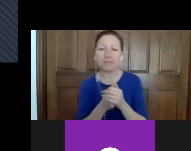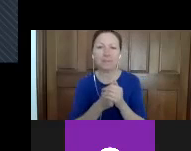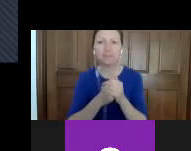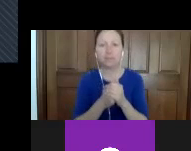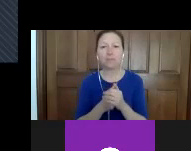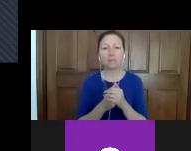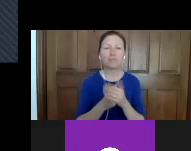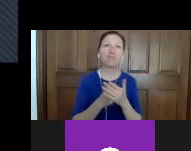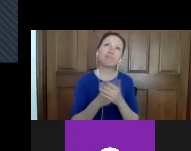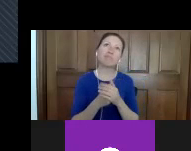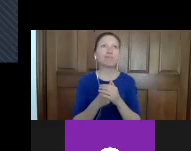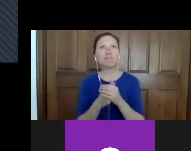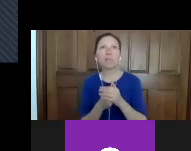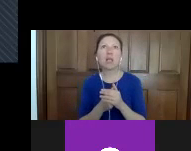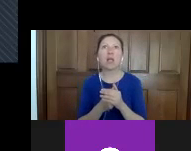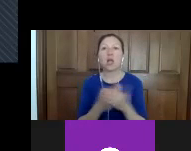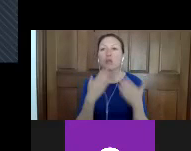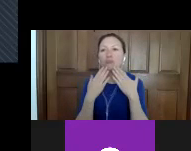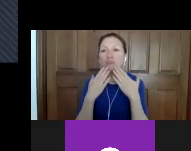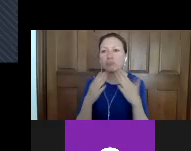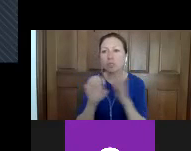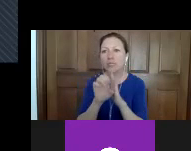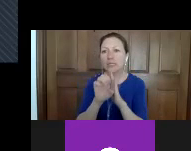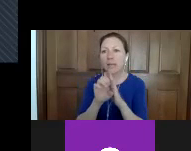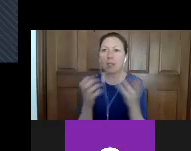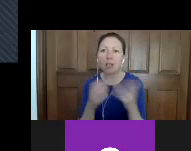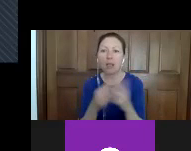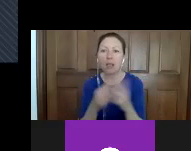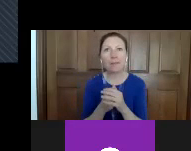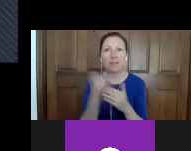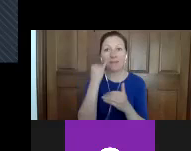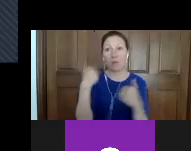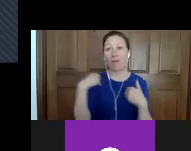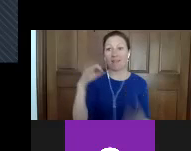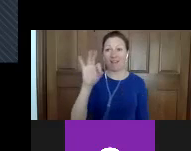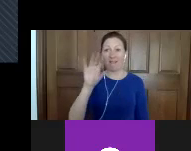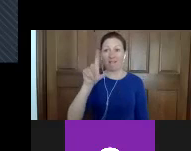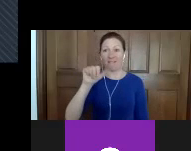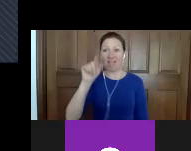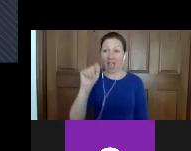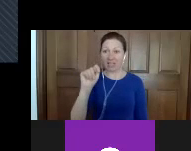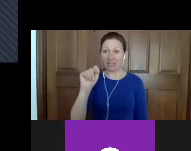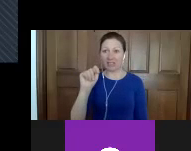with. A good example might be if you have flat of a affect which can accompany certain